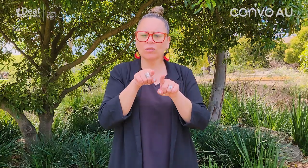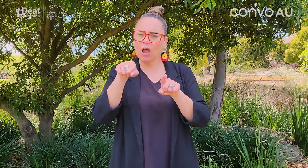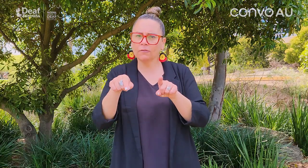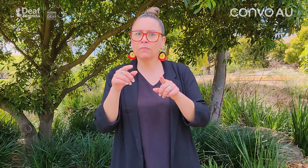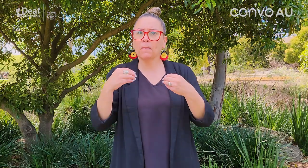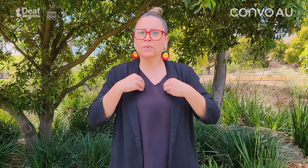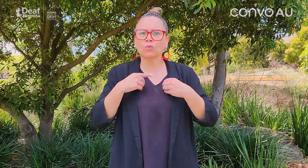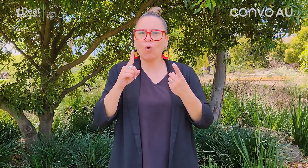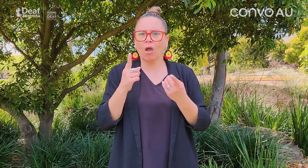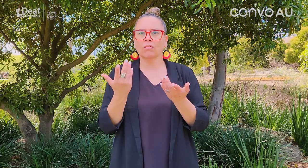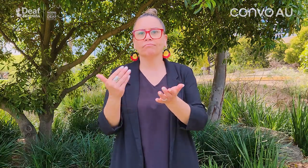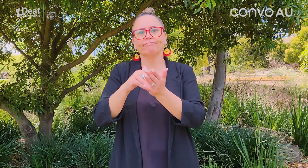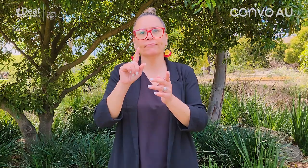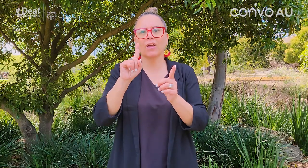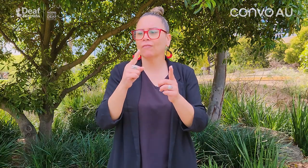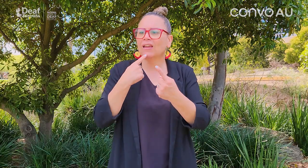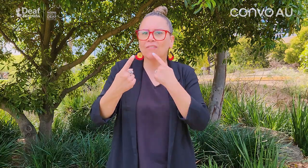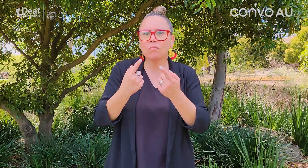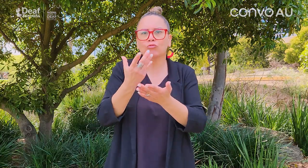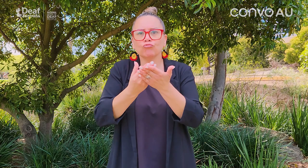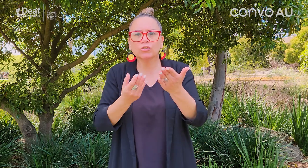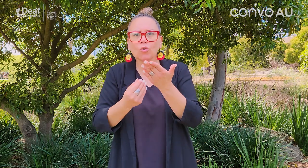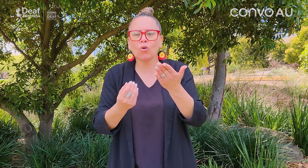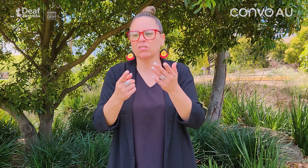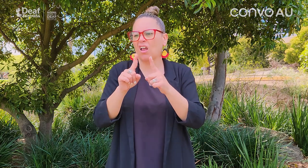If businesses have information or resources that have been translated,